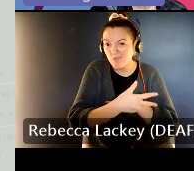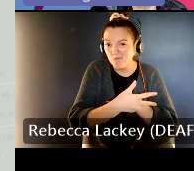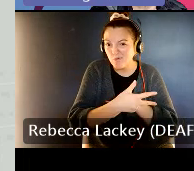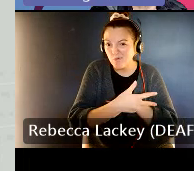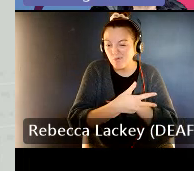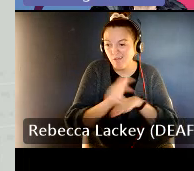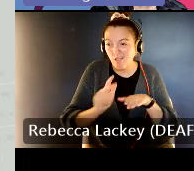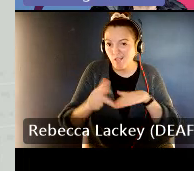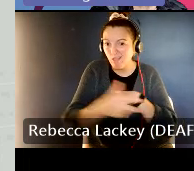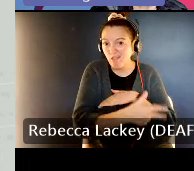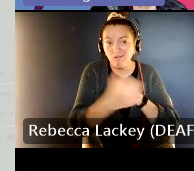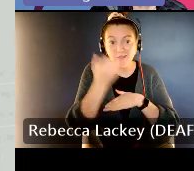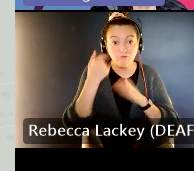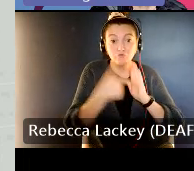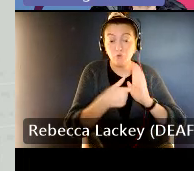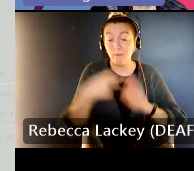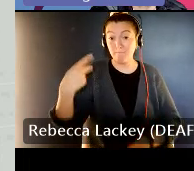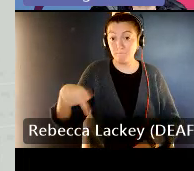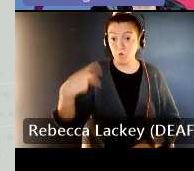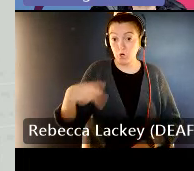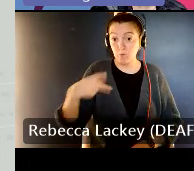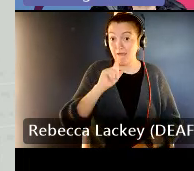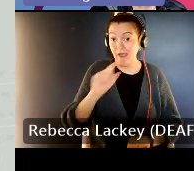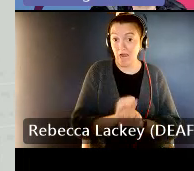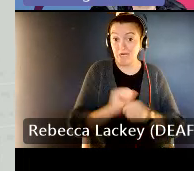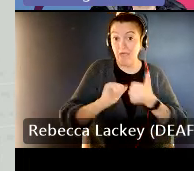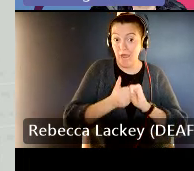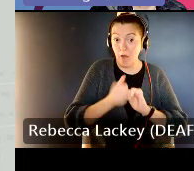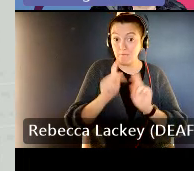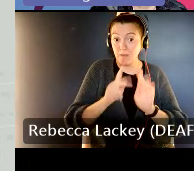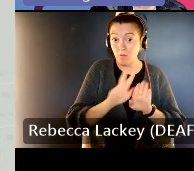If what we have shown in purple is the way people are going,